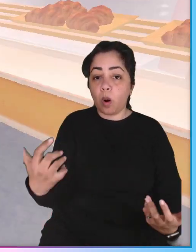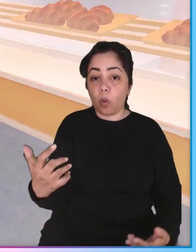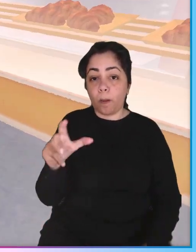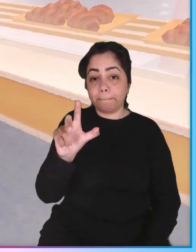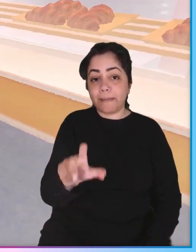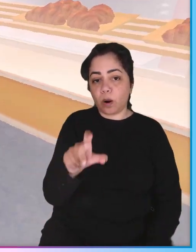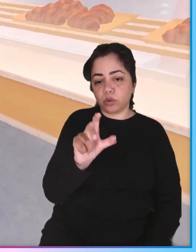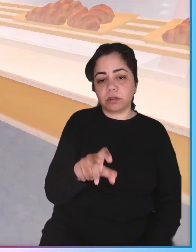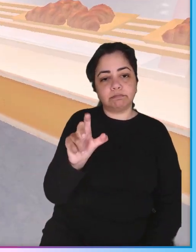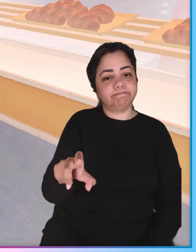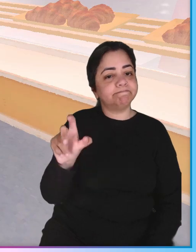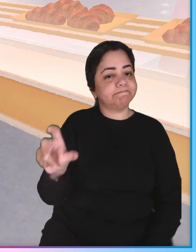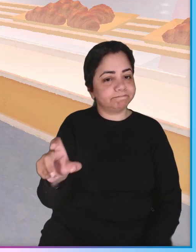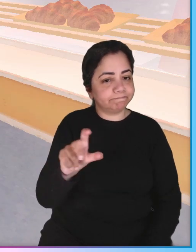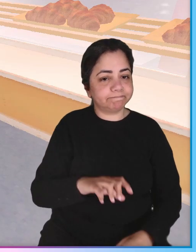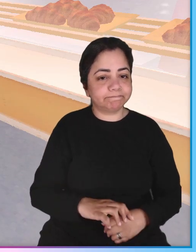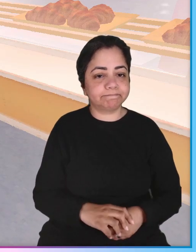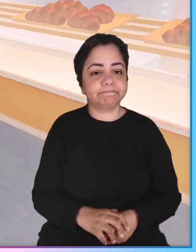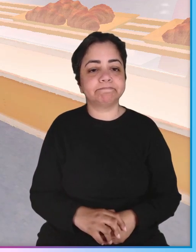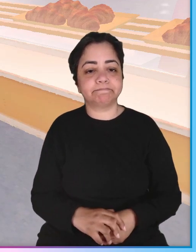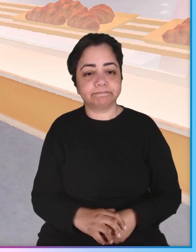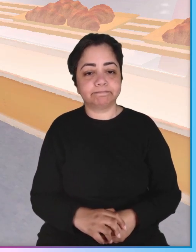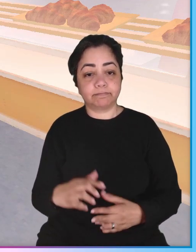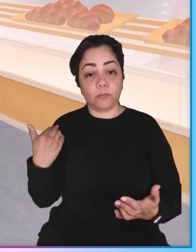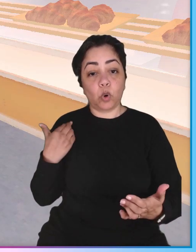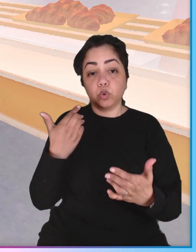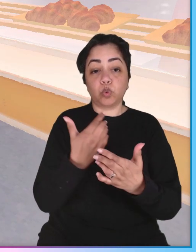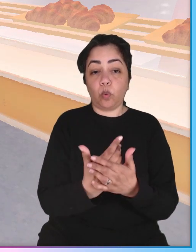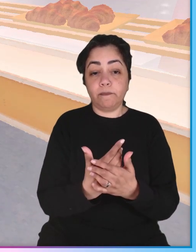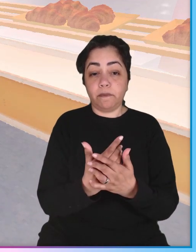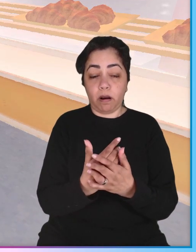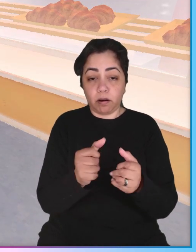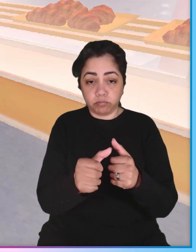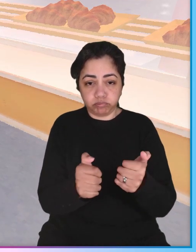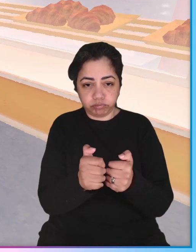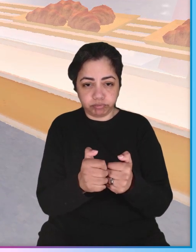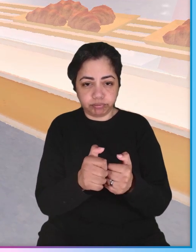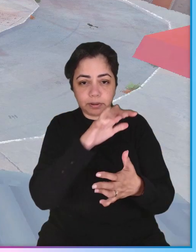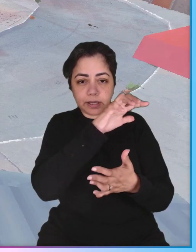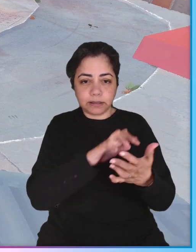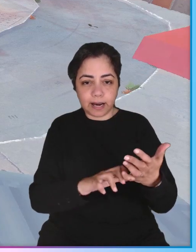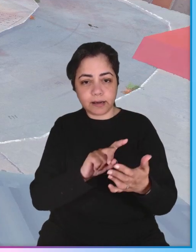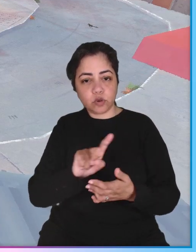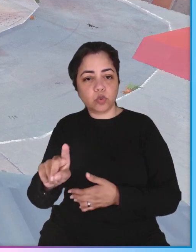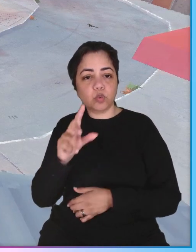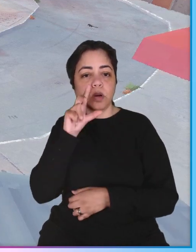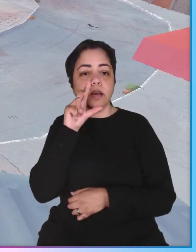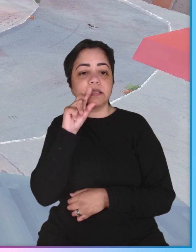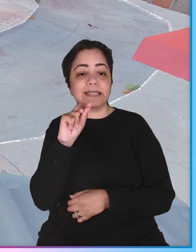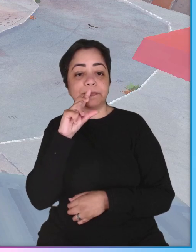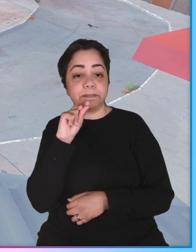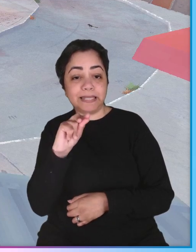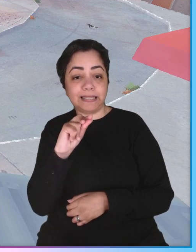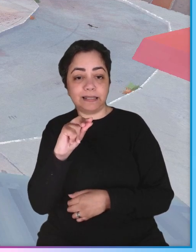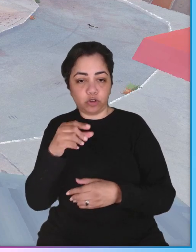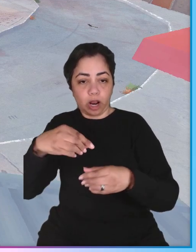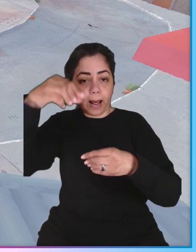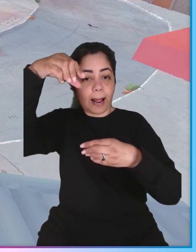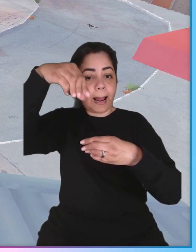So far, the game allows clipboard-based Text-To-Speech for most of its systems with proper support for it planned before the release.